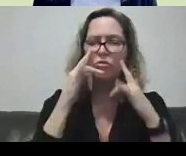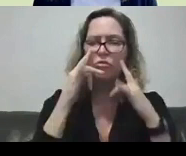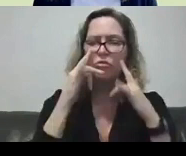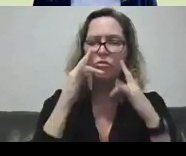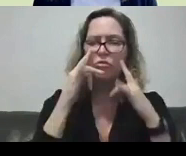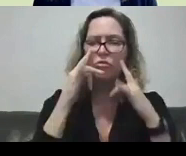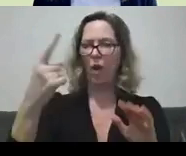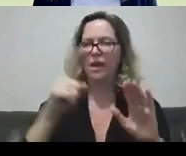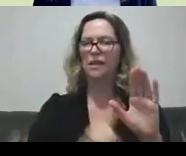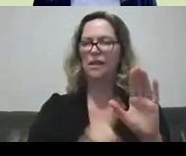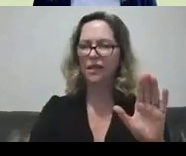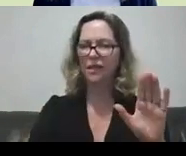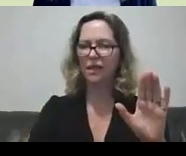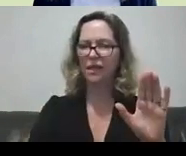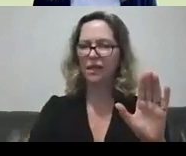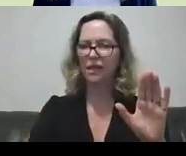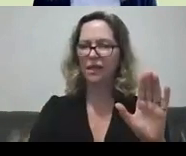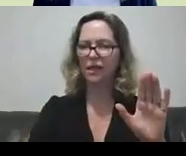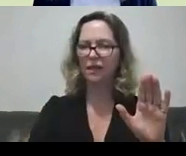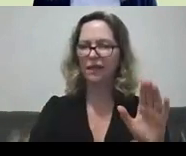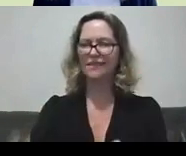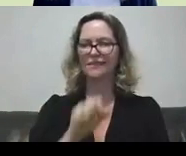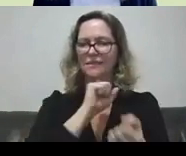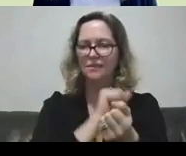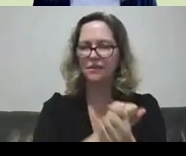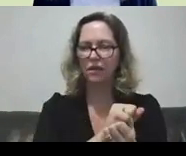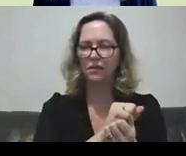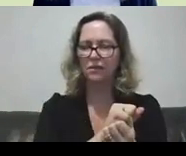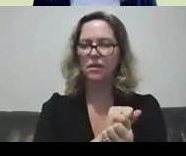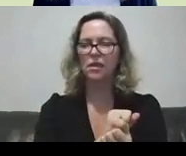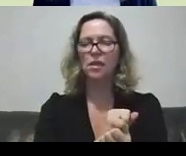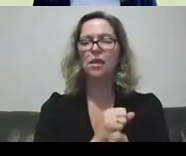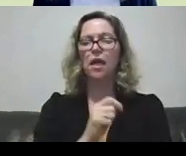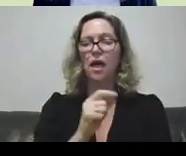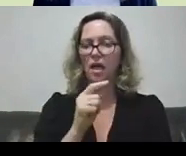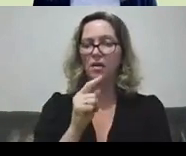for a year or more and you can choose how much funding you want to allocate to